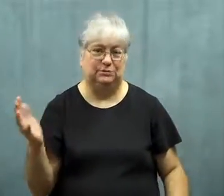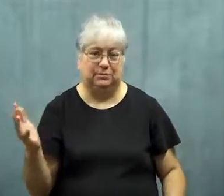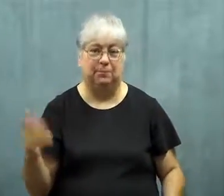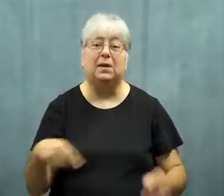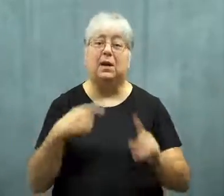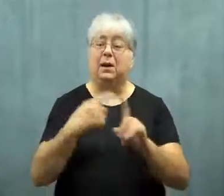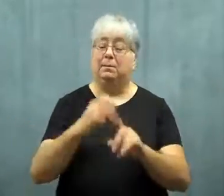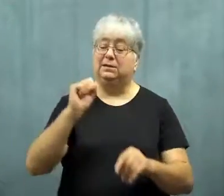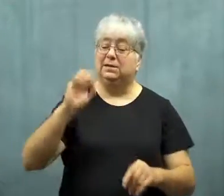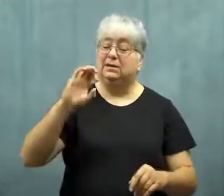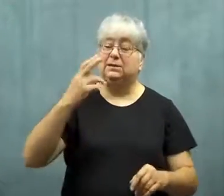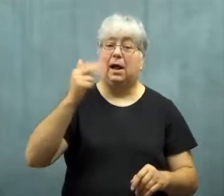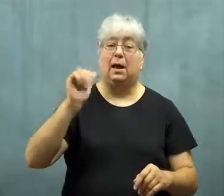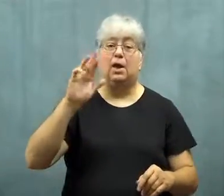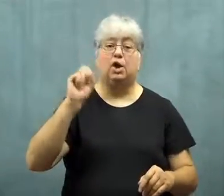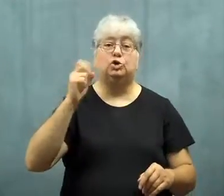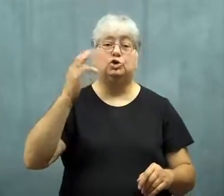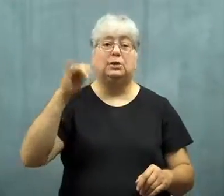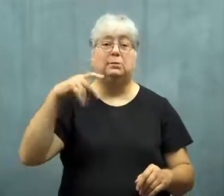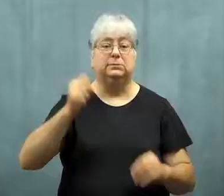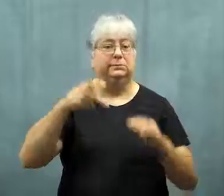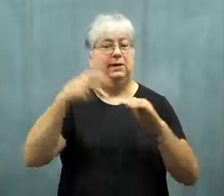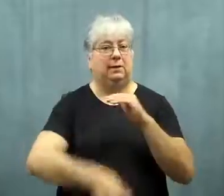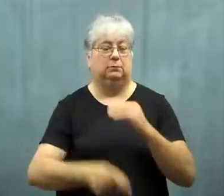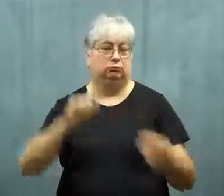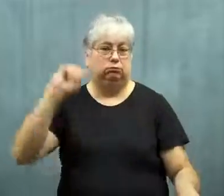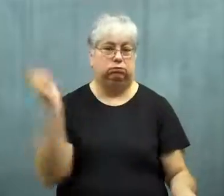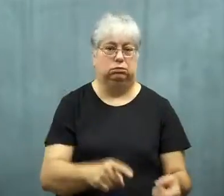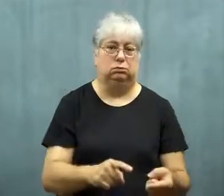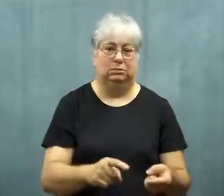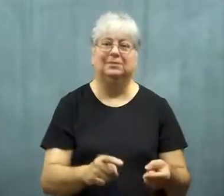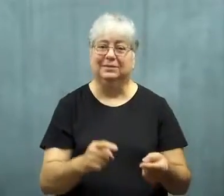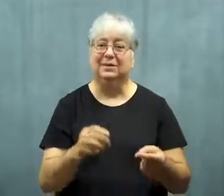Scholarships were also cut.